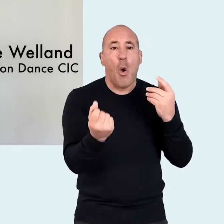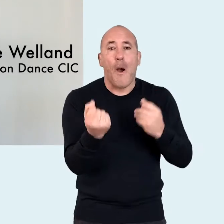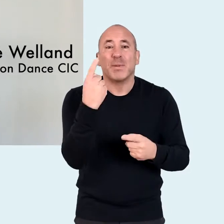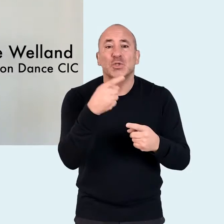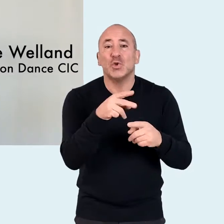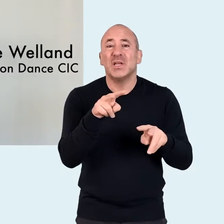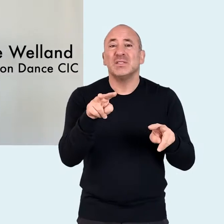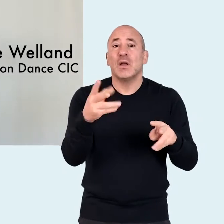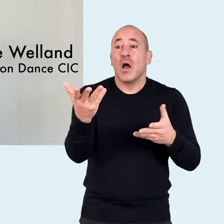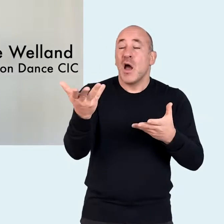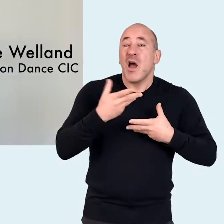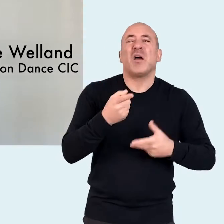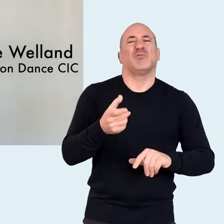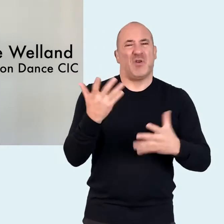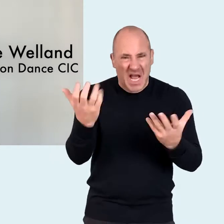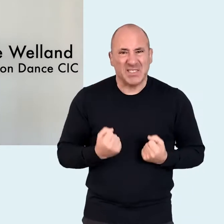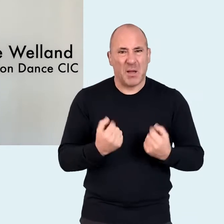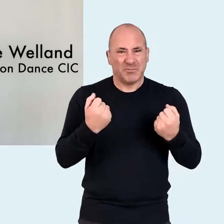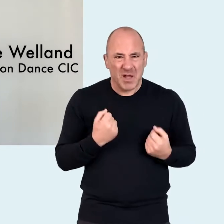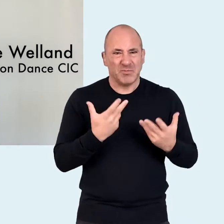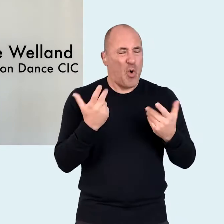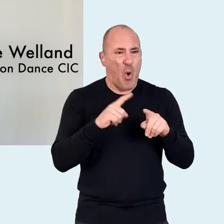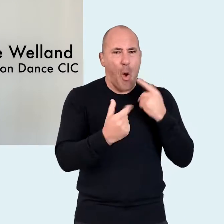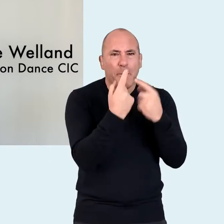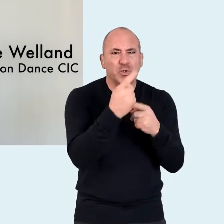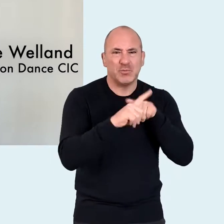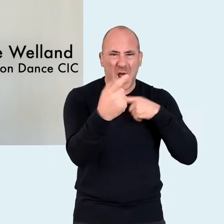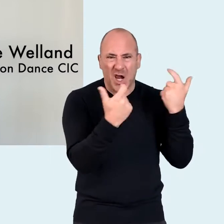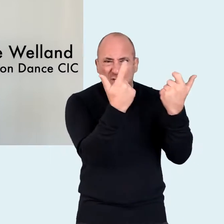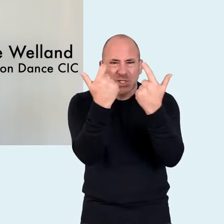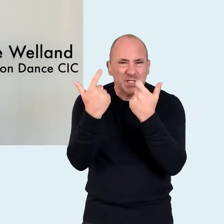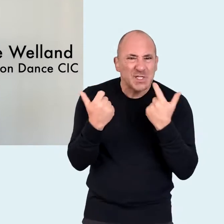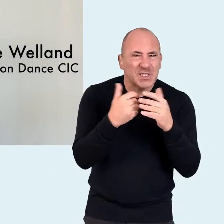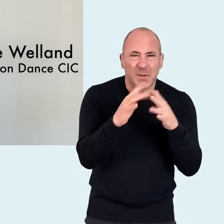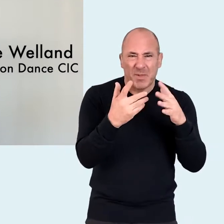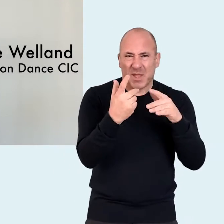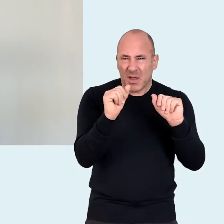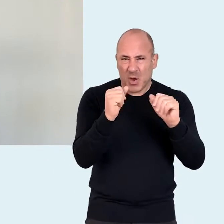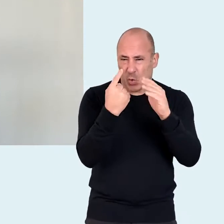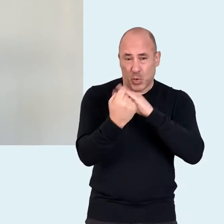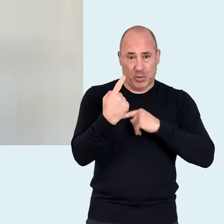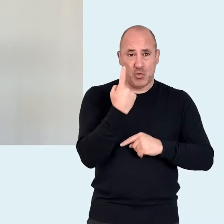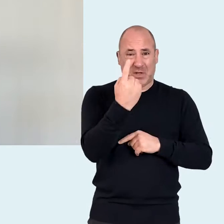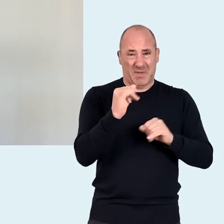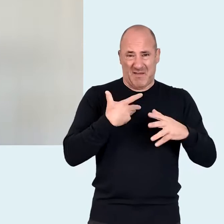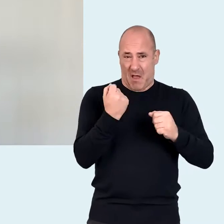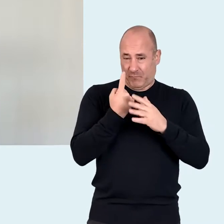to need it. And again, just say yes to every opportunity that you get given or go look